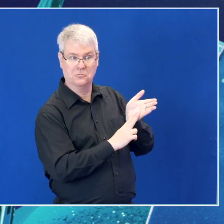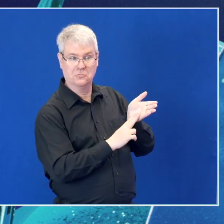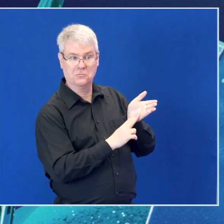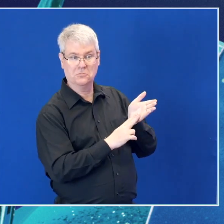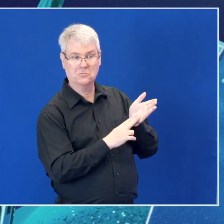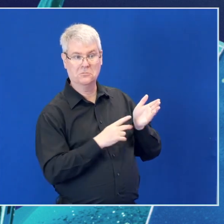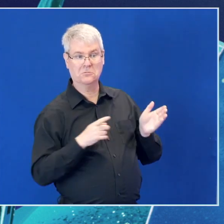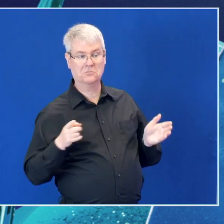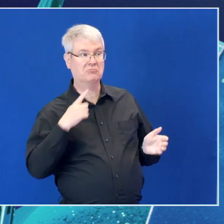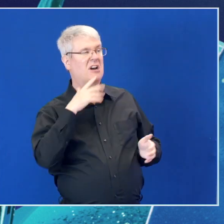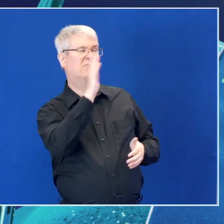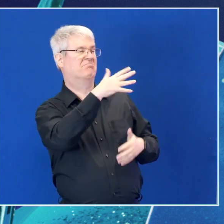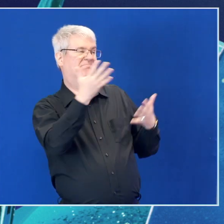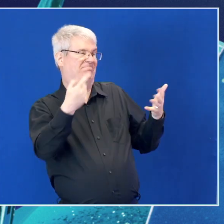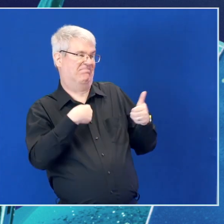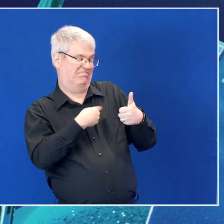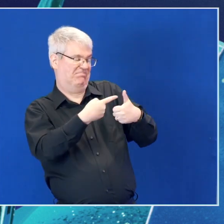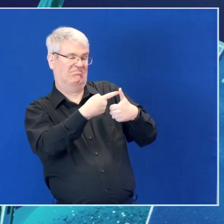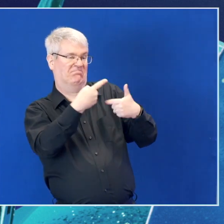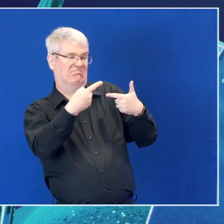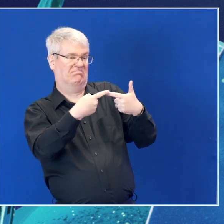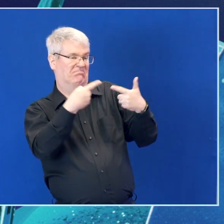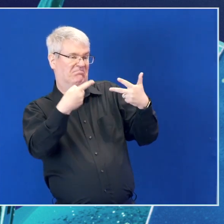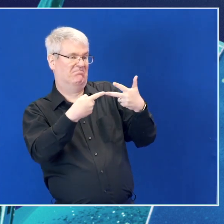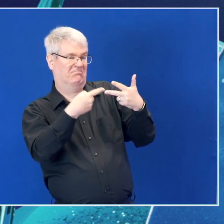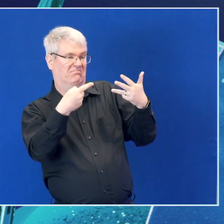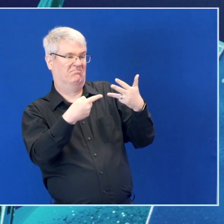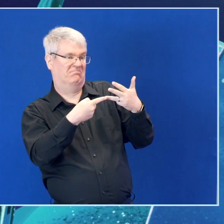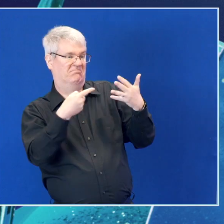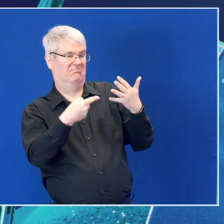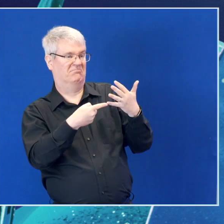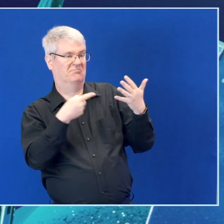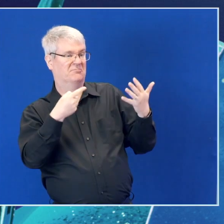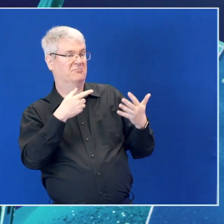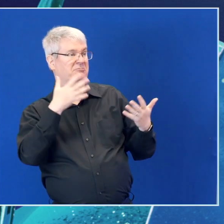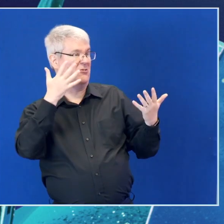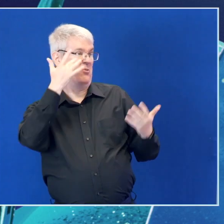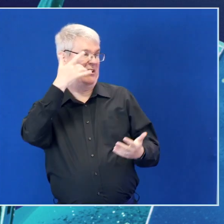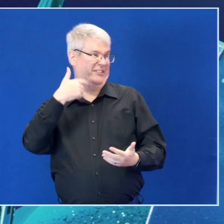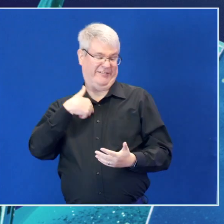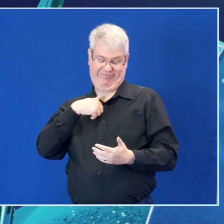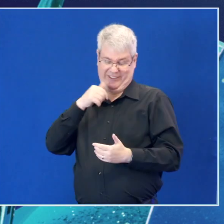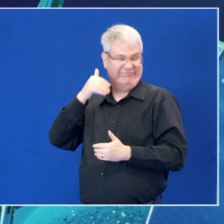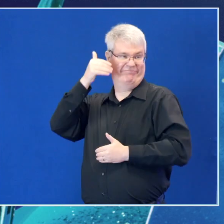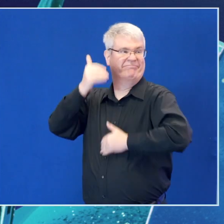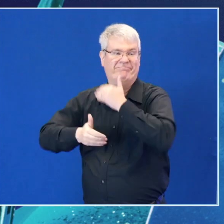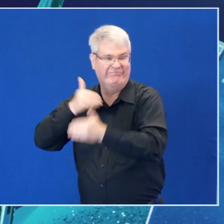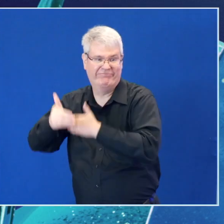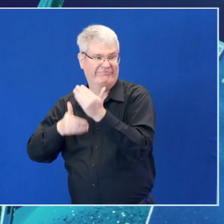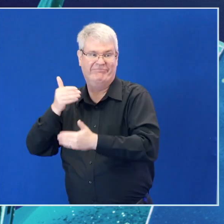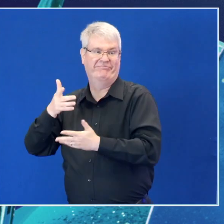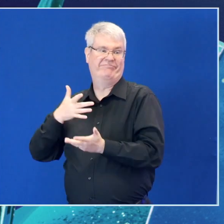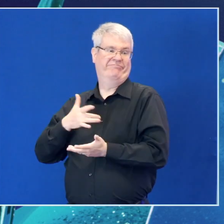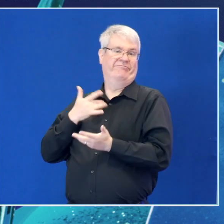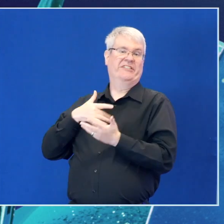that are -- I'm not thriving because of these things. Maybe it's time blindness. Maybe it's, you know, be easily distracted.